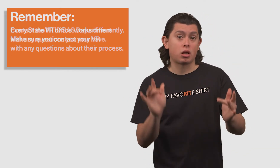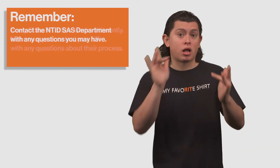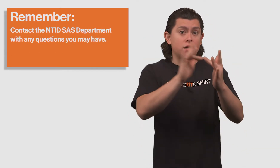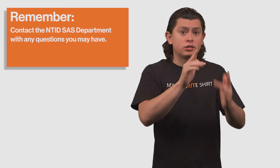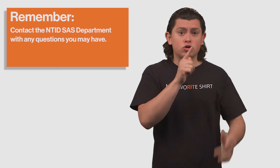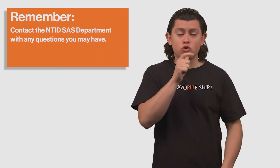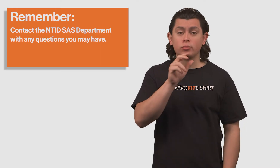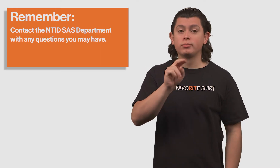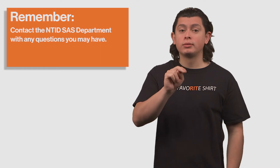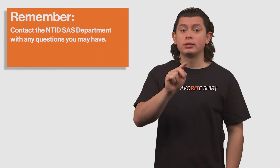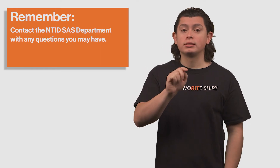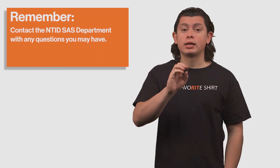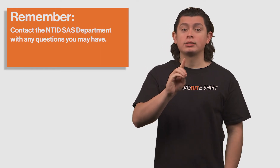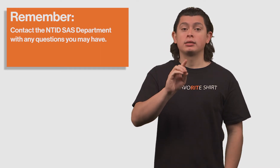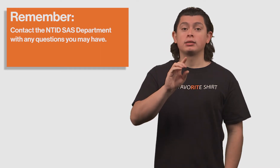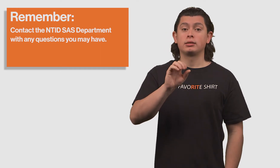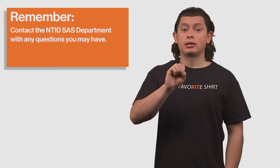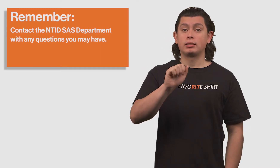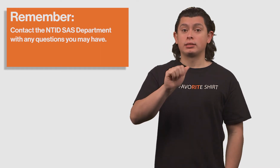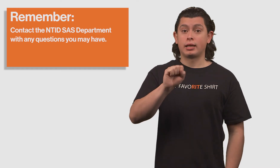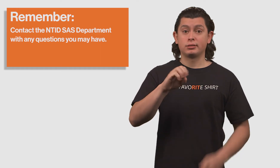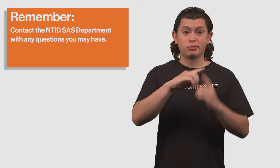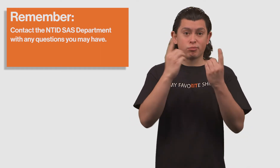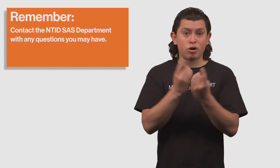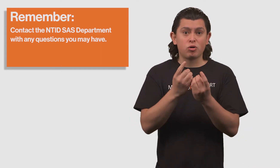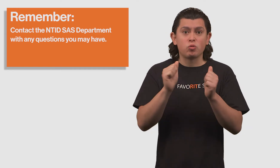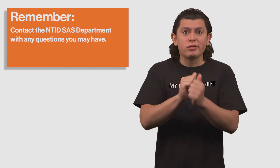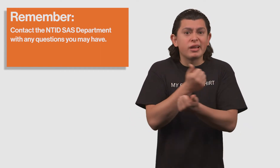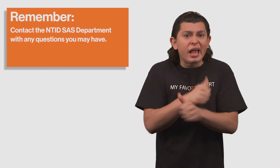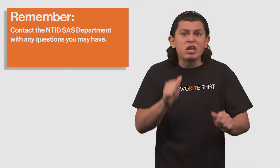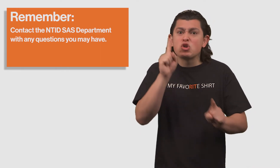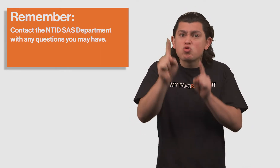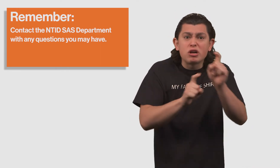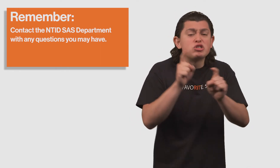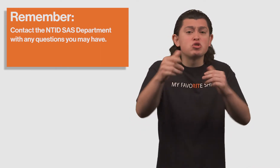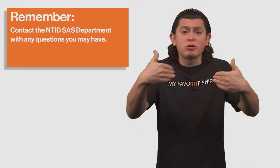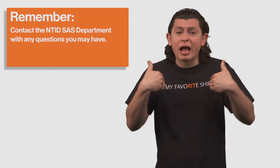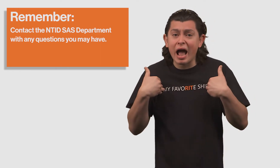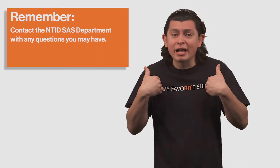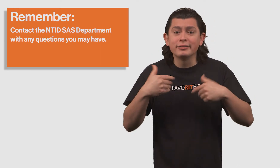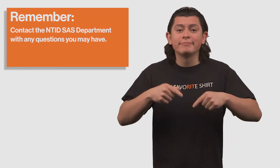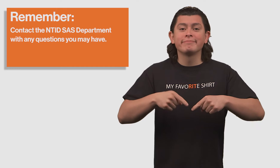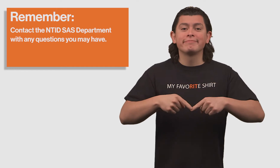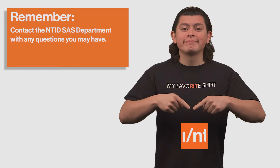YOU CAN ALSO THE NTID SAS DEPARTMENT WITH ANY QUESTIONS YOU MAY HAVE.